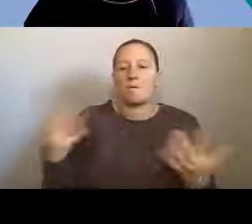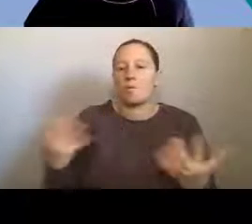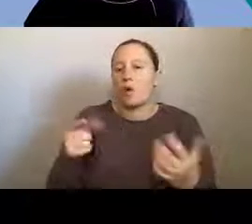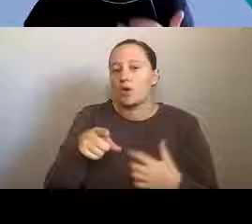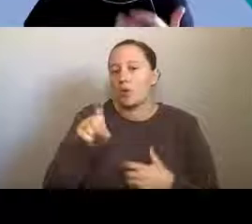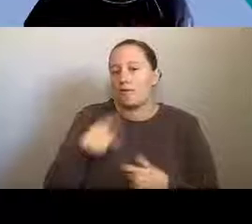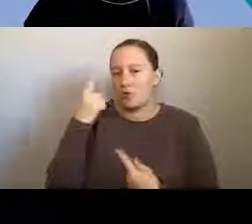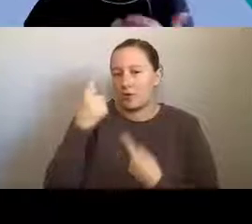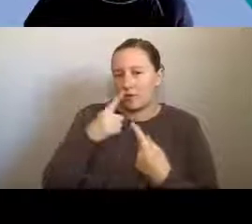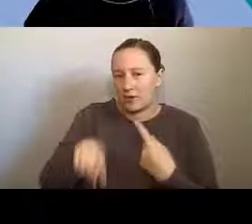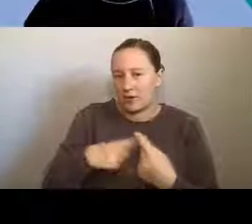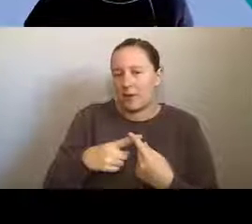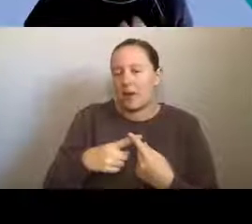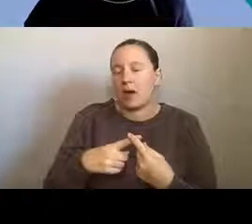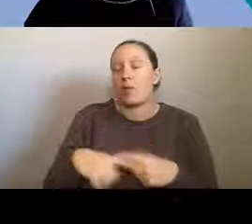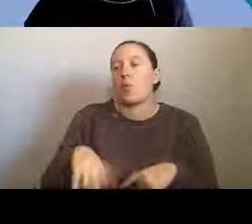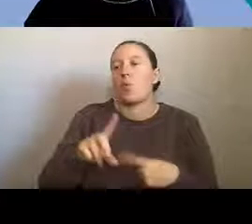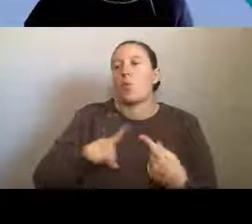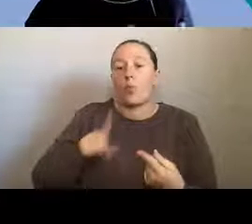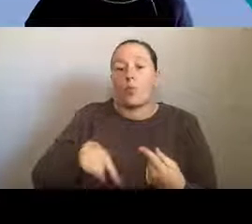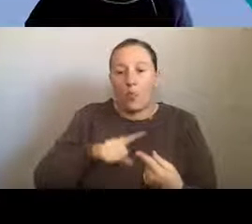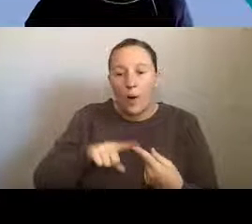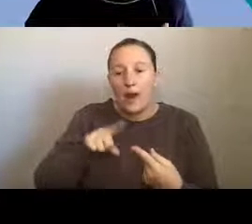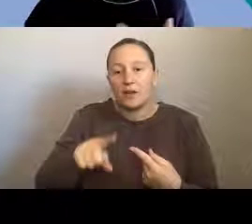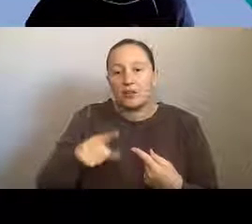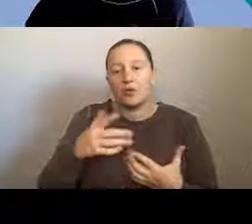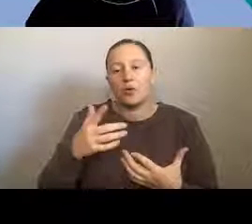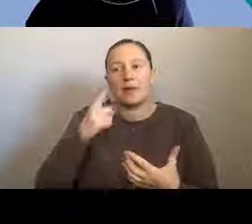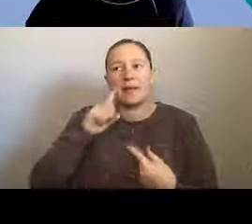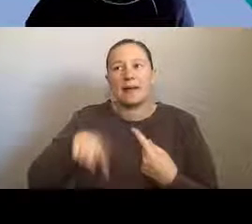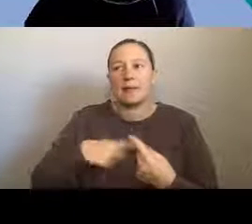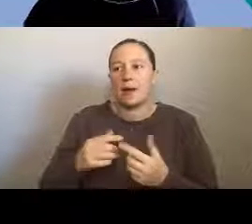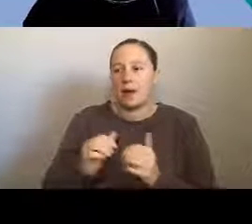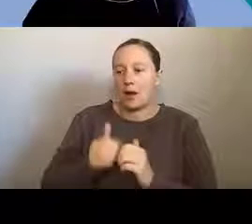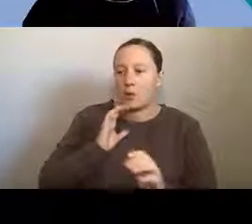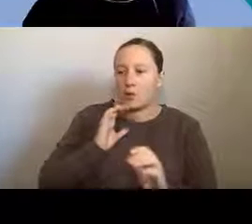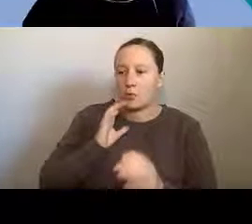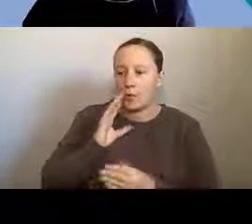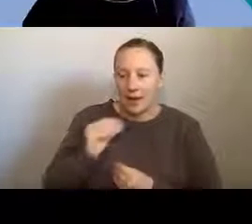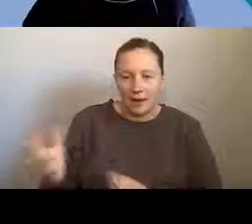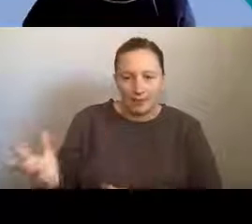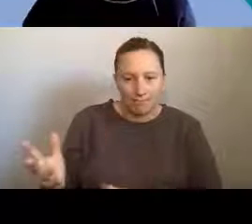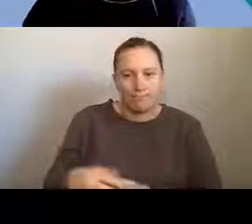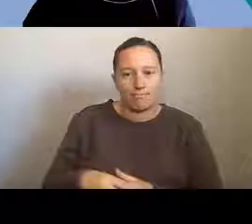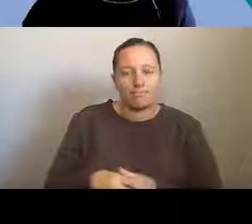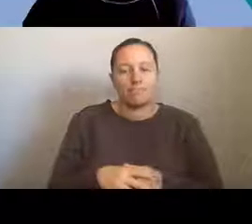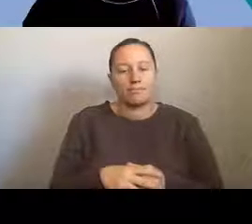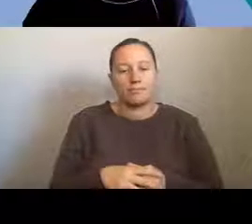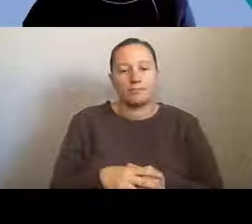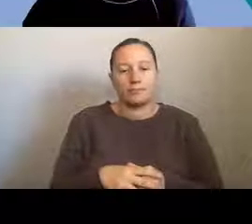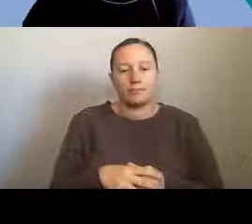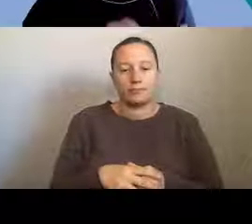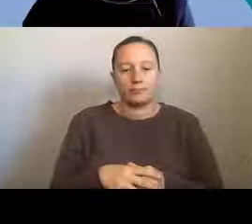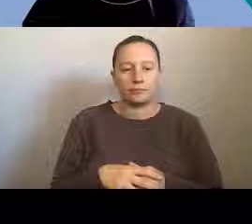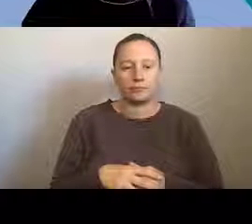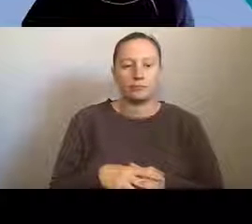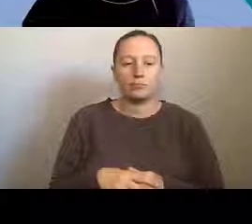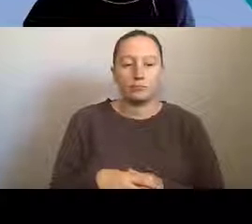when you're thinking about what information to communicate and how. And, of course, you also need to remember